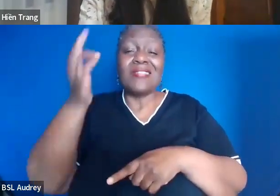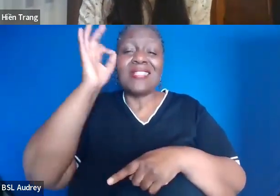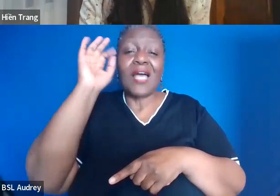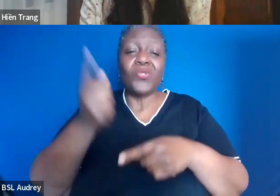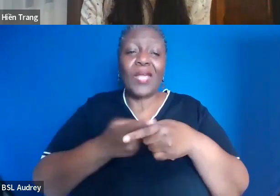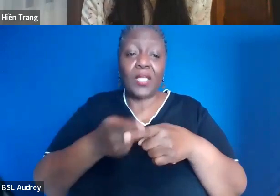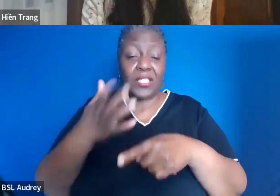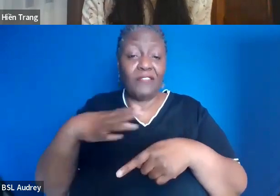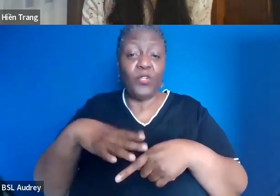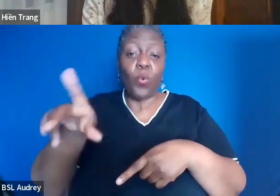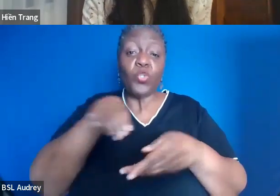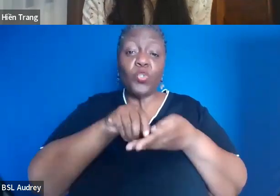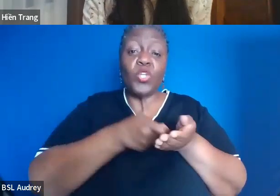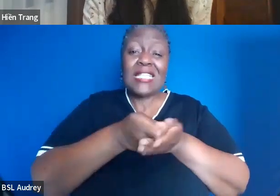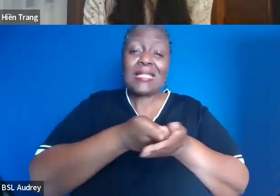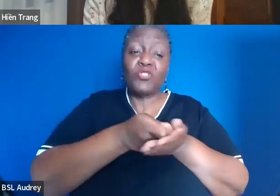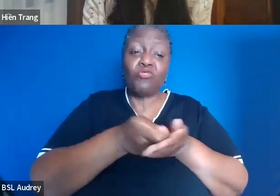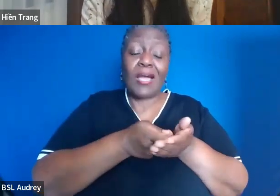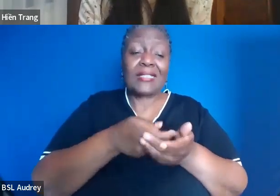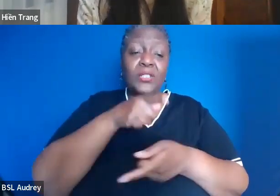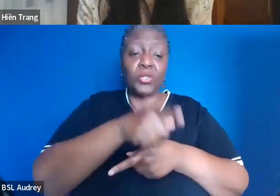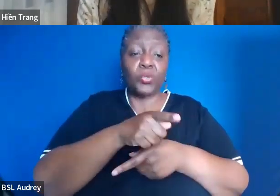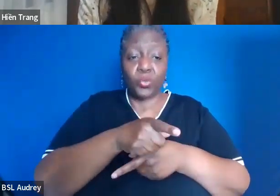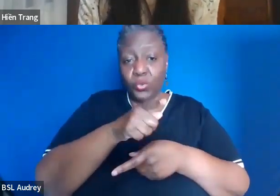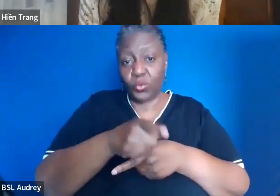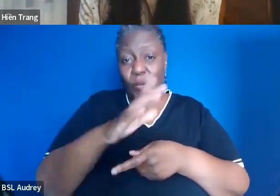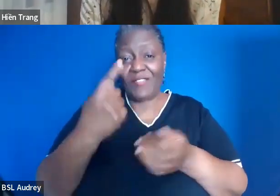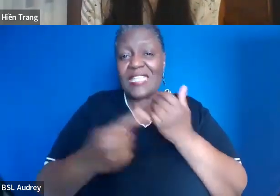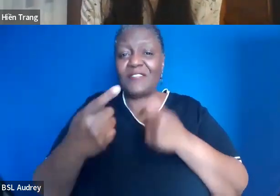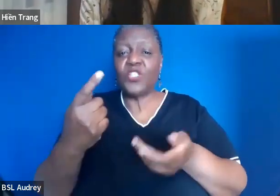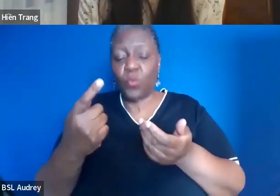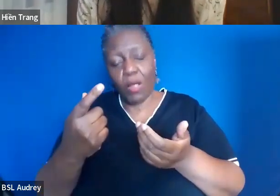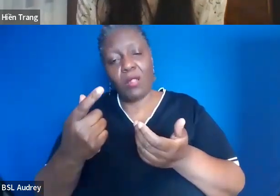like to subscribe to Modern protein translation we have individual subscriptions and institutional